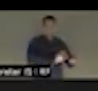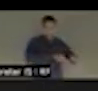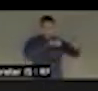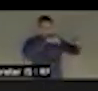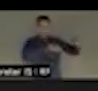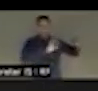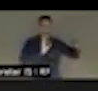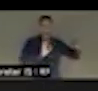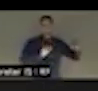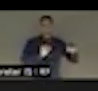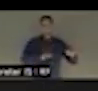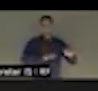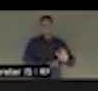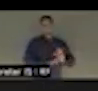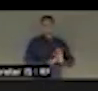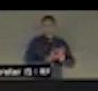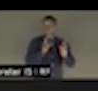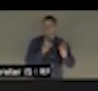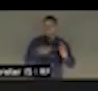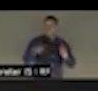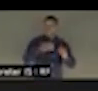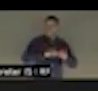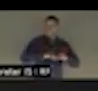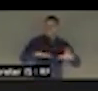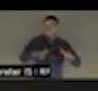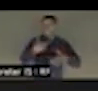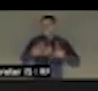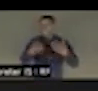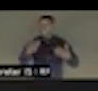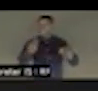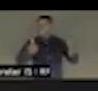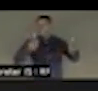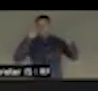You can download the toolkit from our website, from the project website